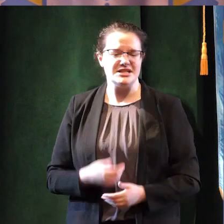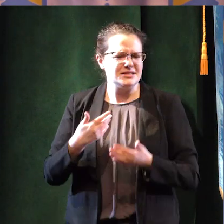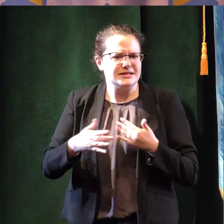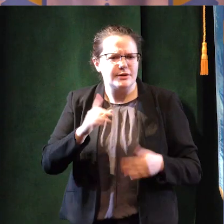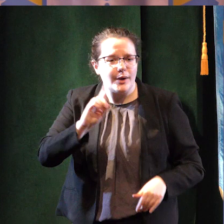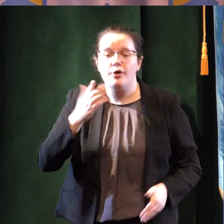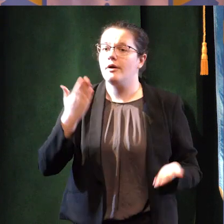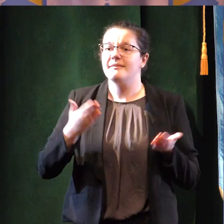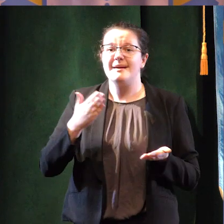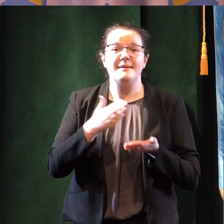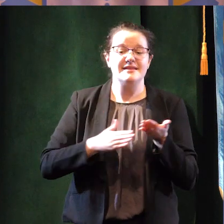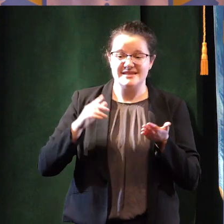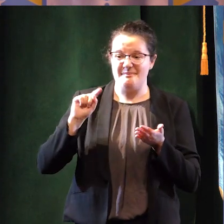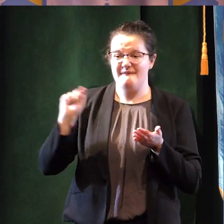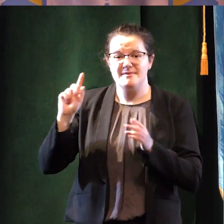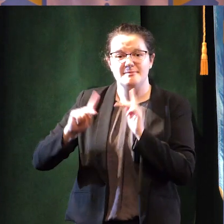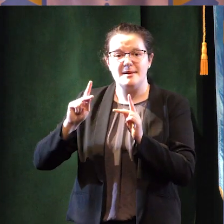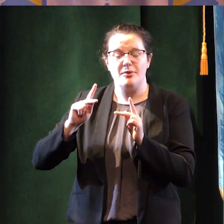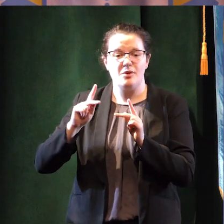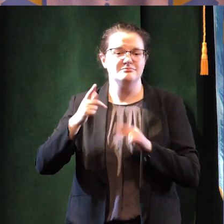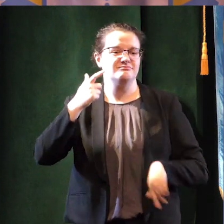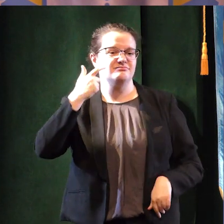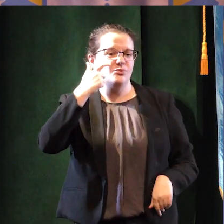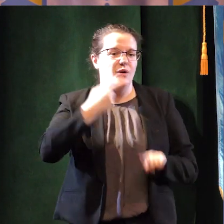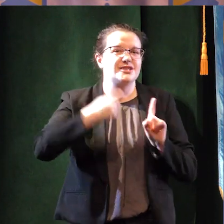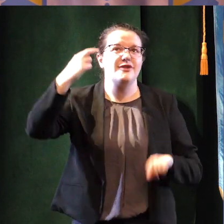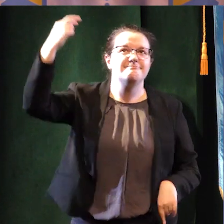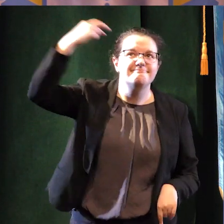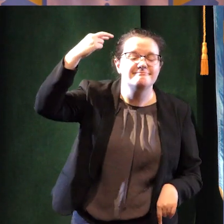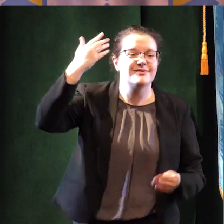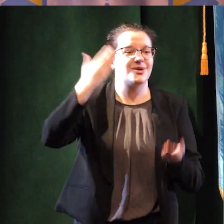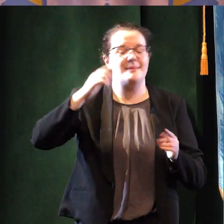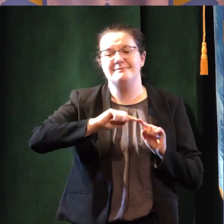might be watching from above or beyond your immediate sphere please take a